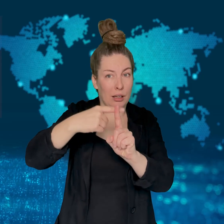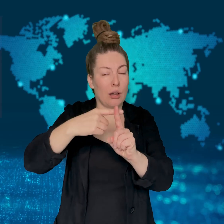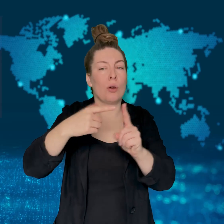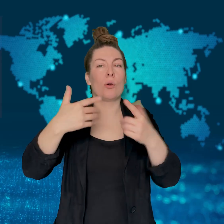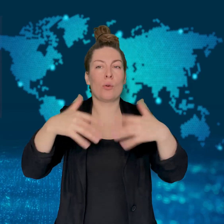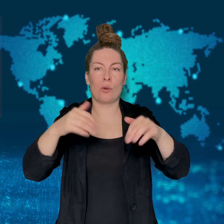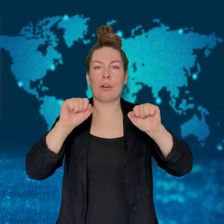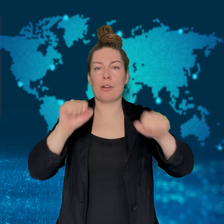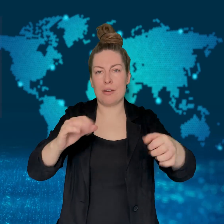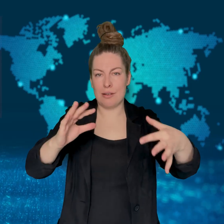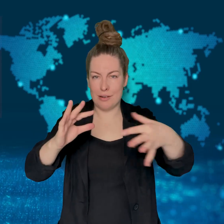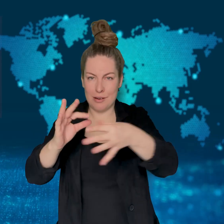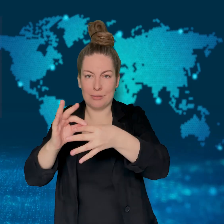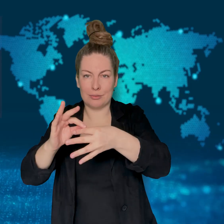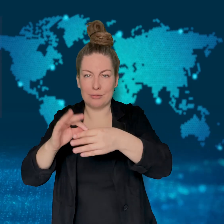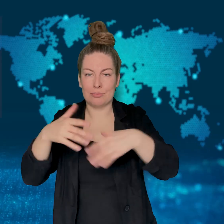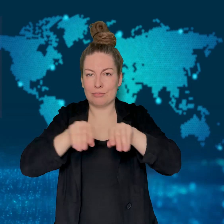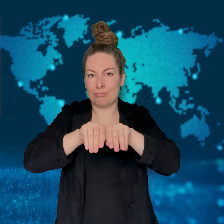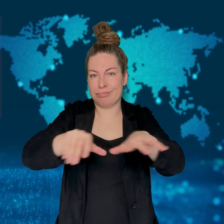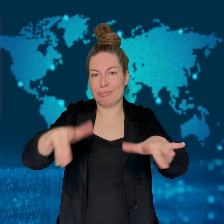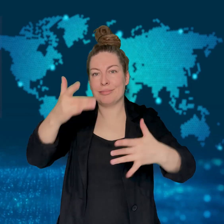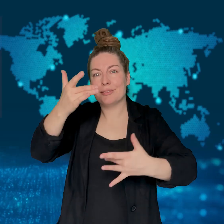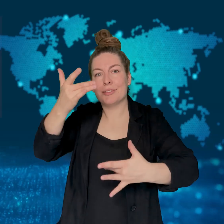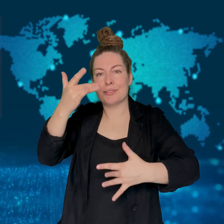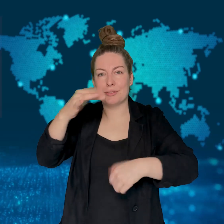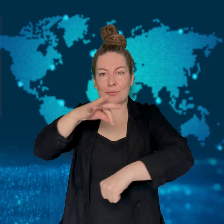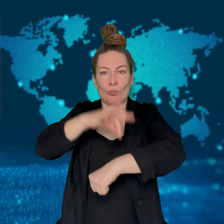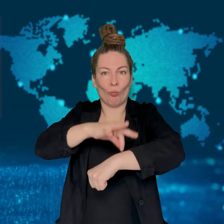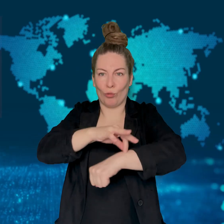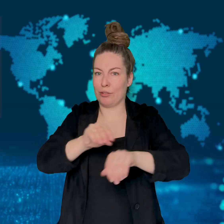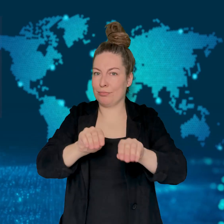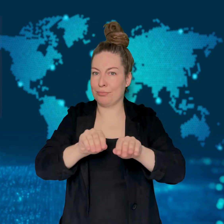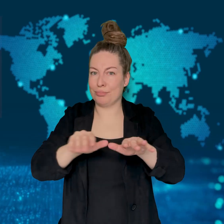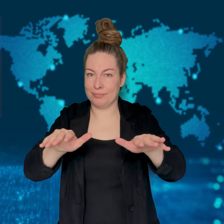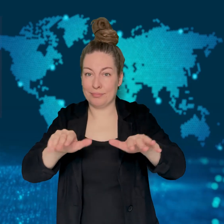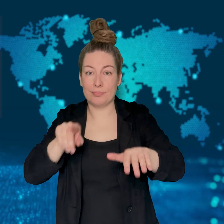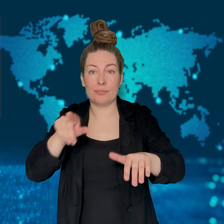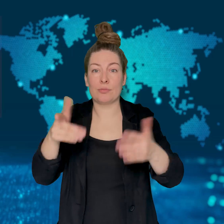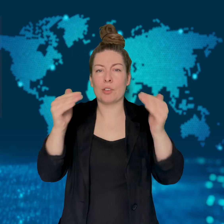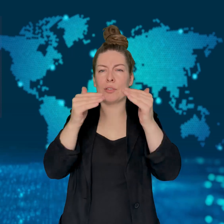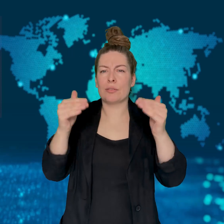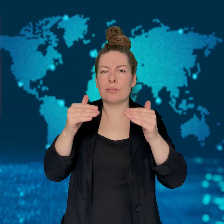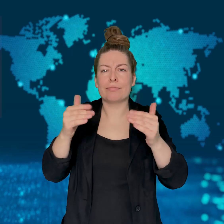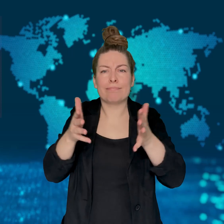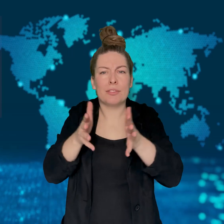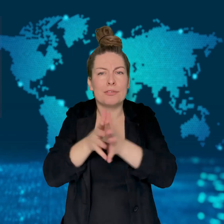they face higher temperatures during spring and summer.